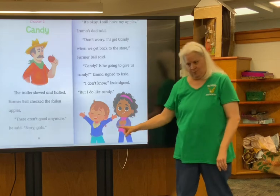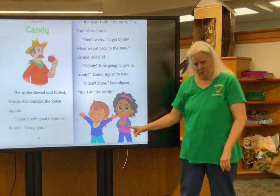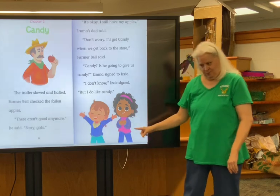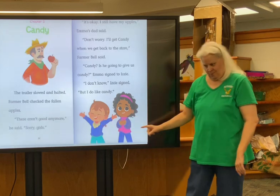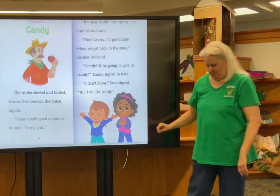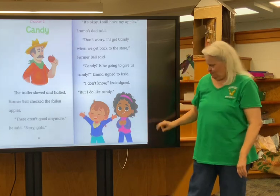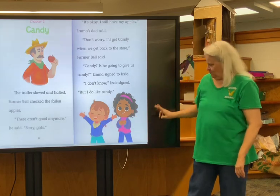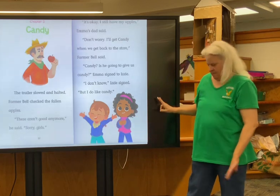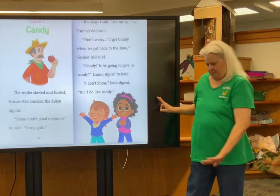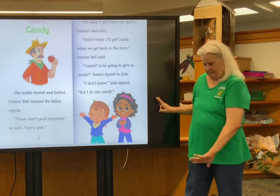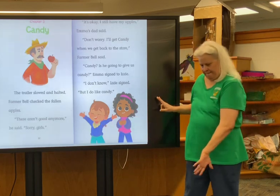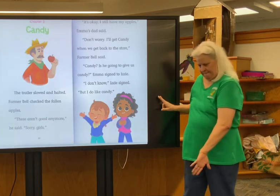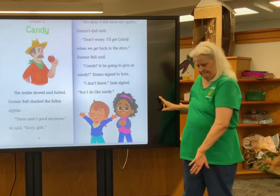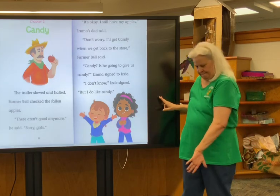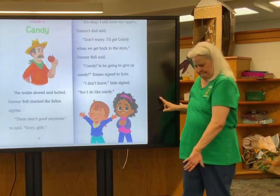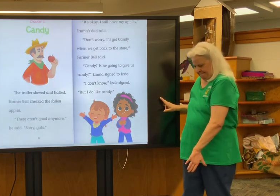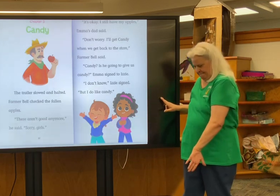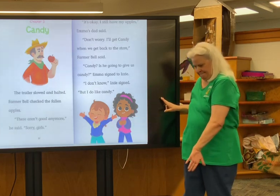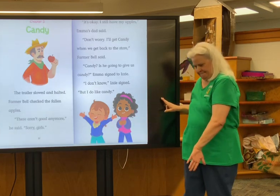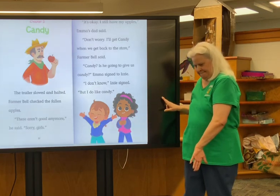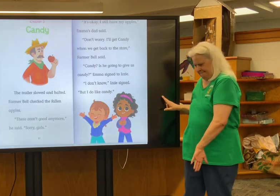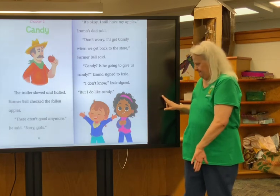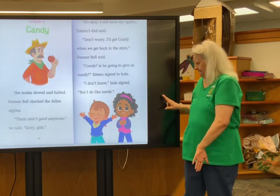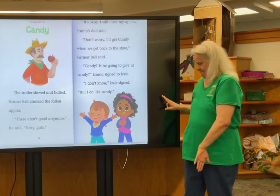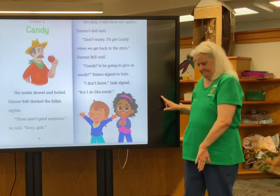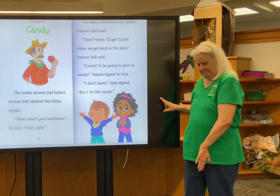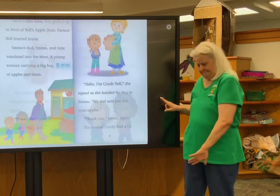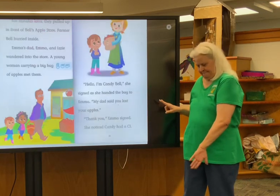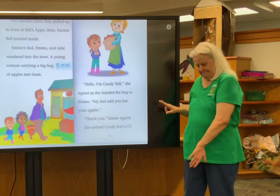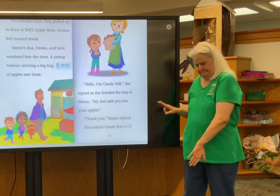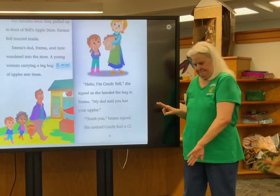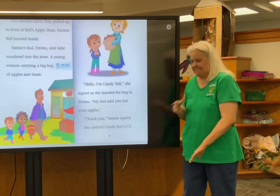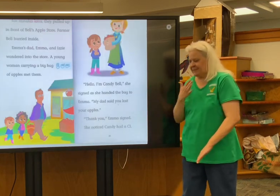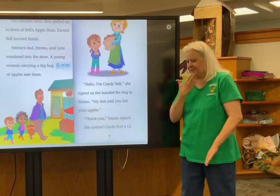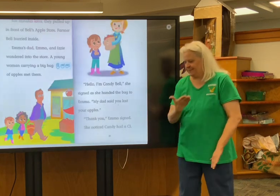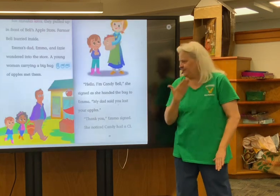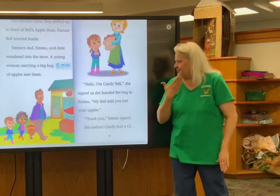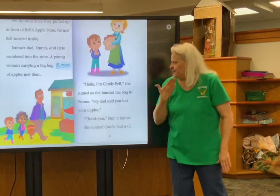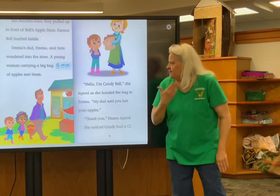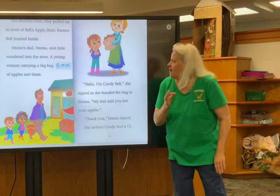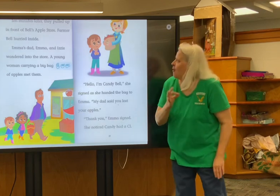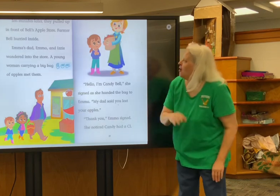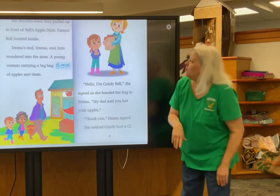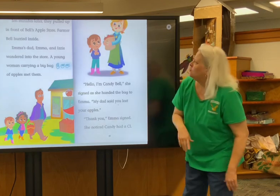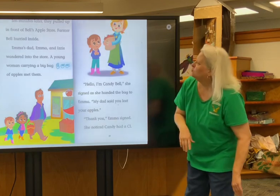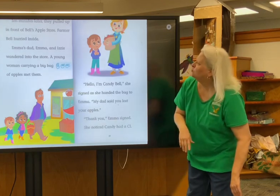"But I do like candy." Well, scoot back for me please. Scoot back, okay, thank you.